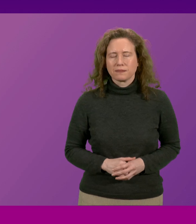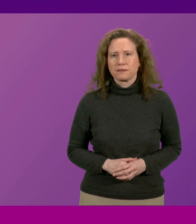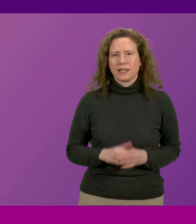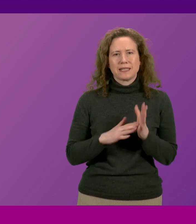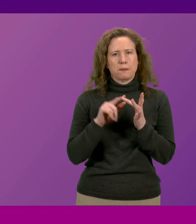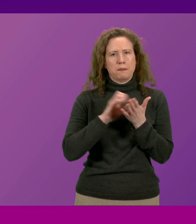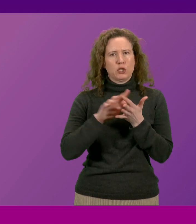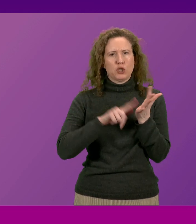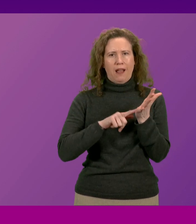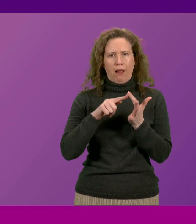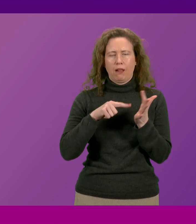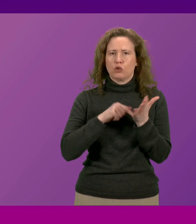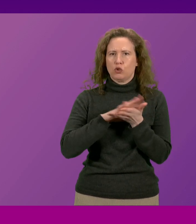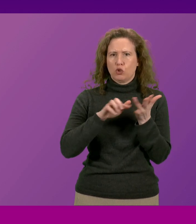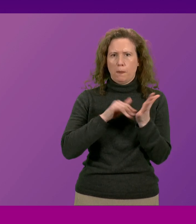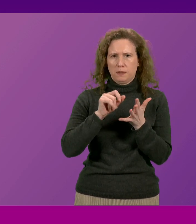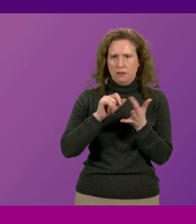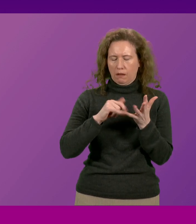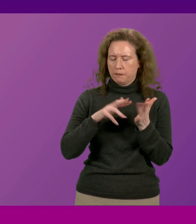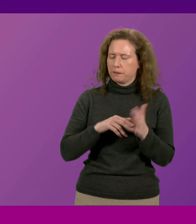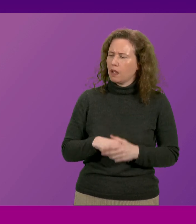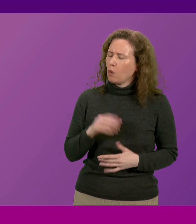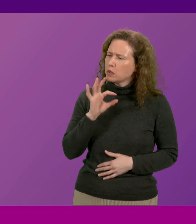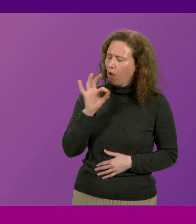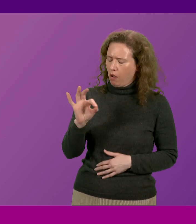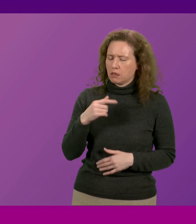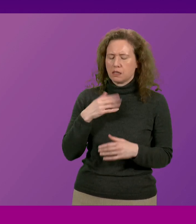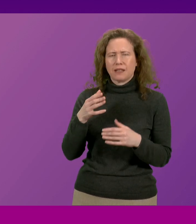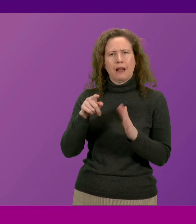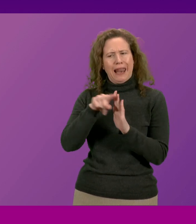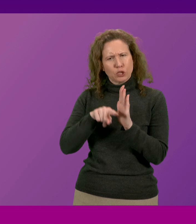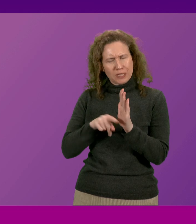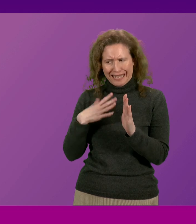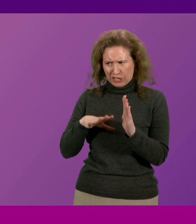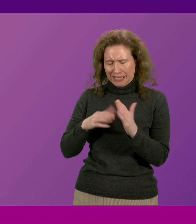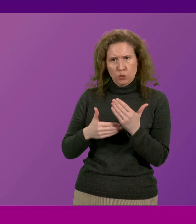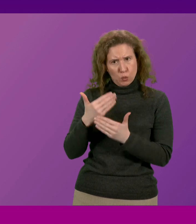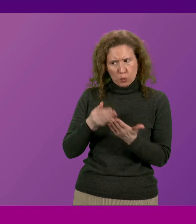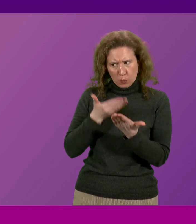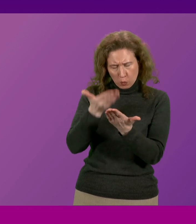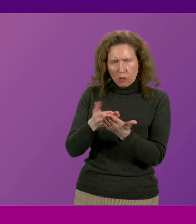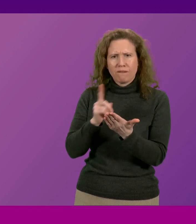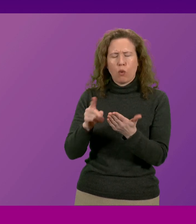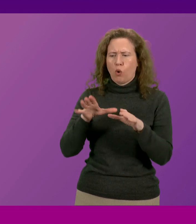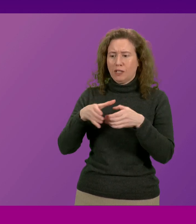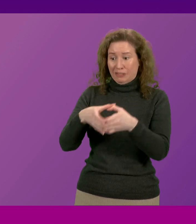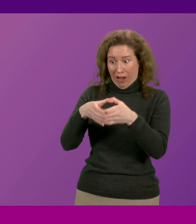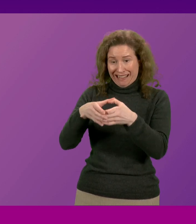To ask the First Minister what plans the Scottish Government has to bring forward legislation to criminalise non-fatal strangulation.